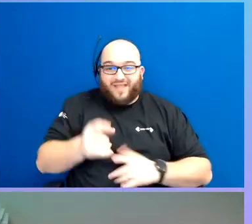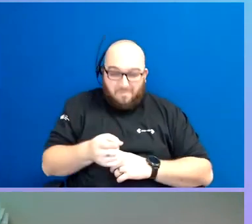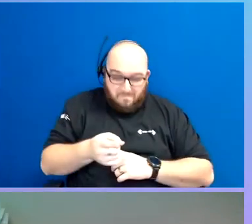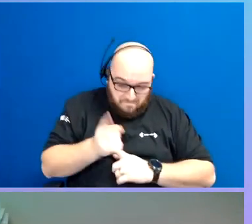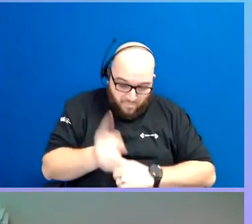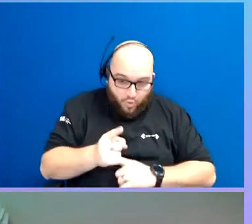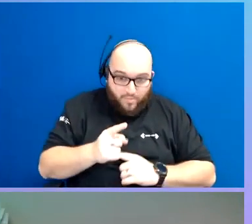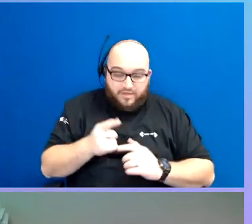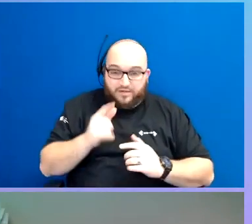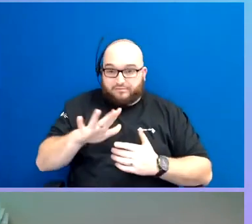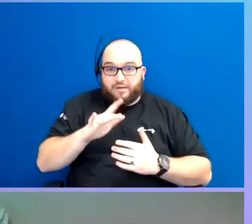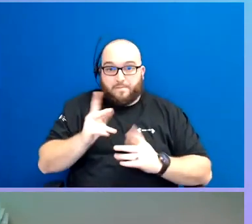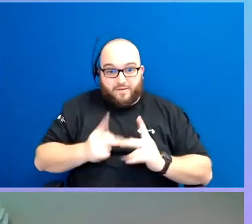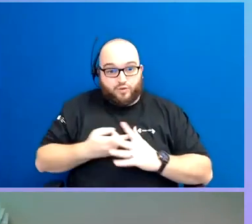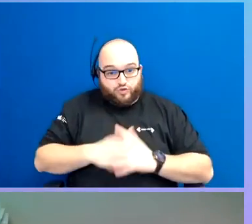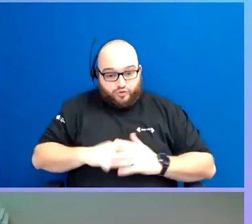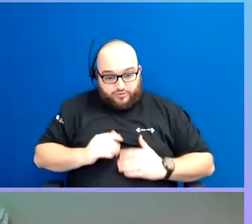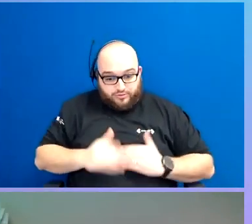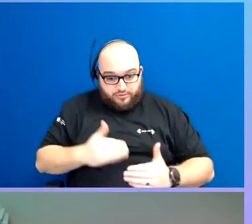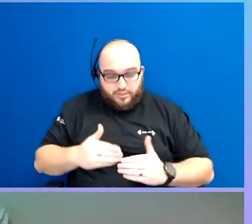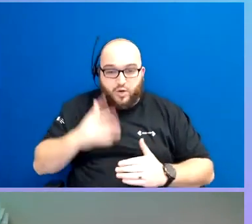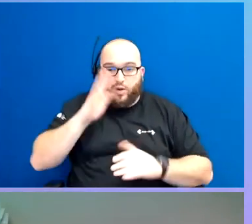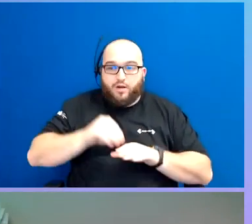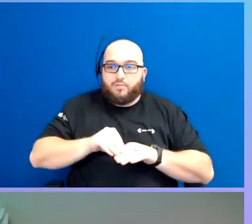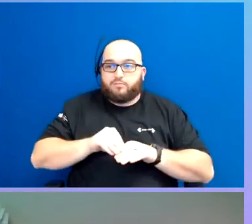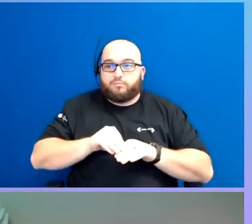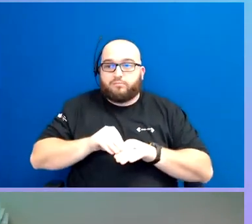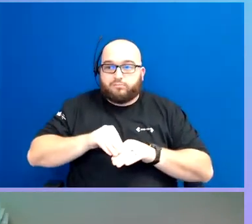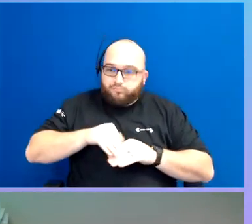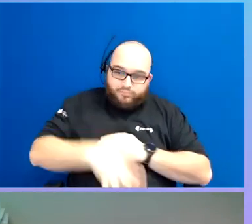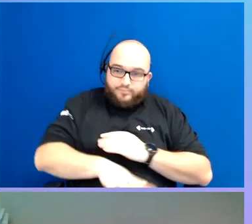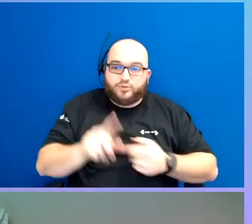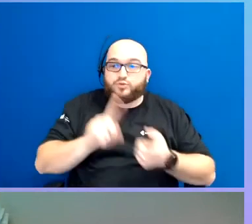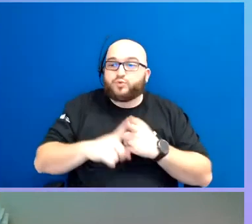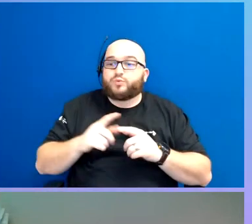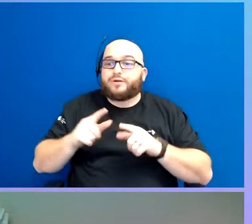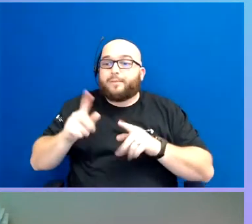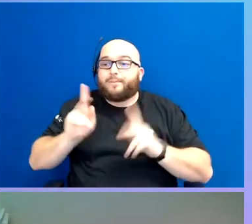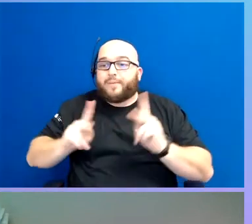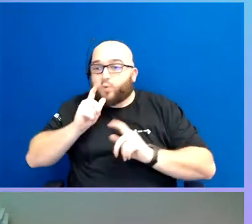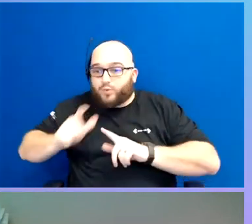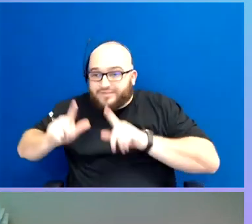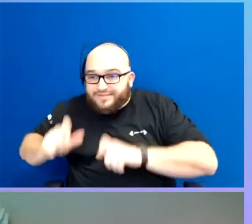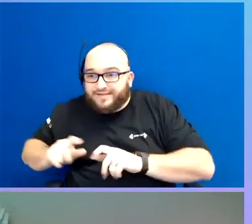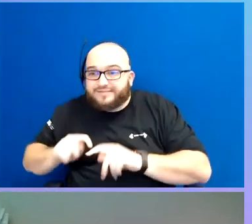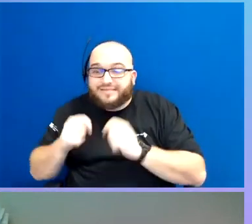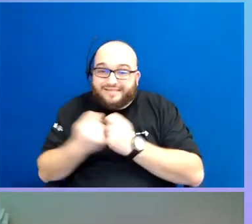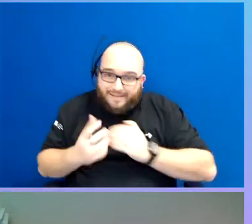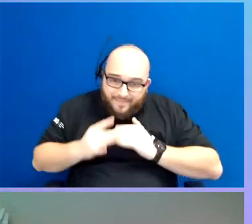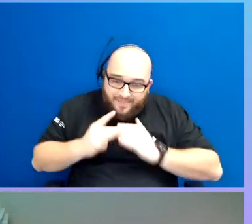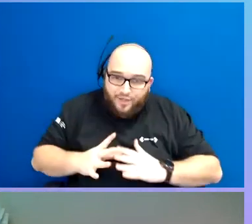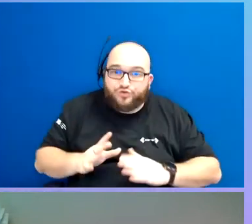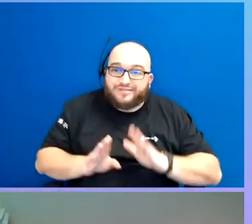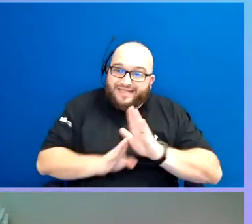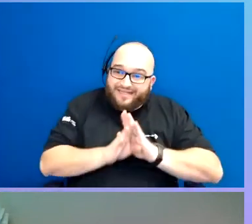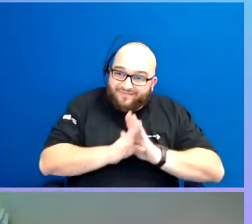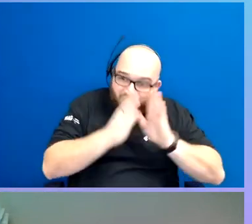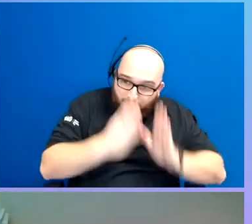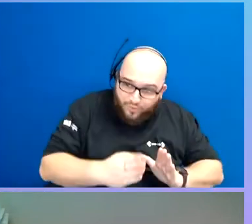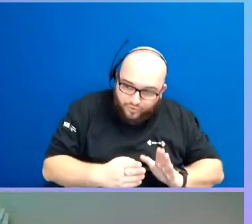, um, trickling down to testers and developers and team leads.